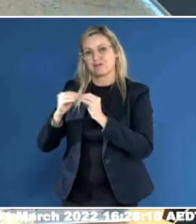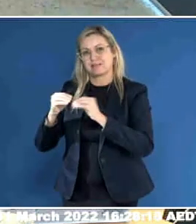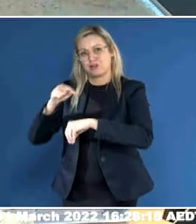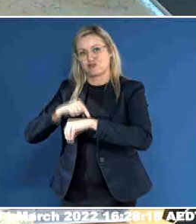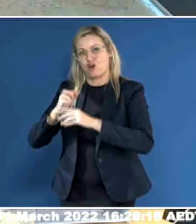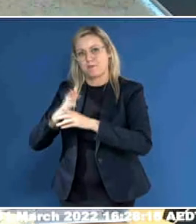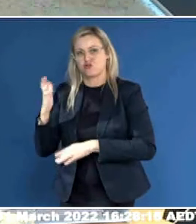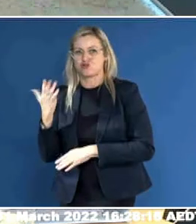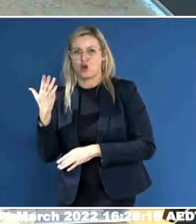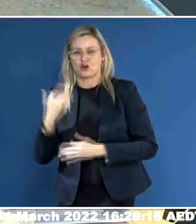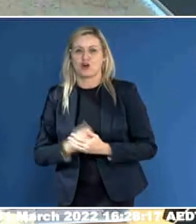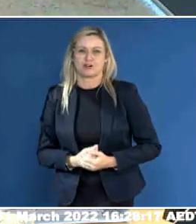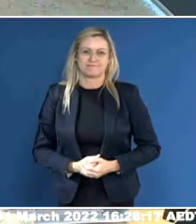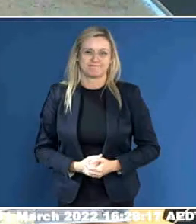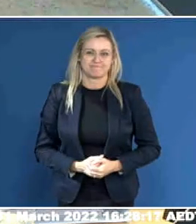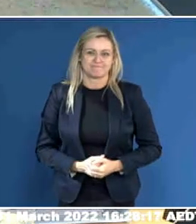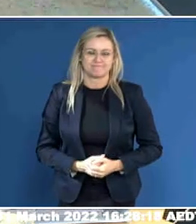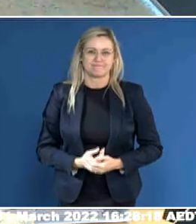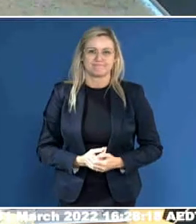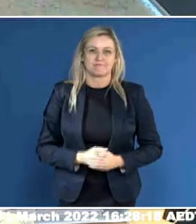Thank you very much. The Royal Commission is adjourned.